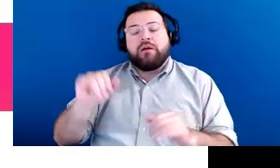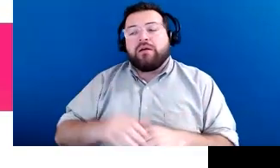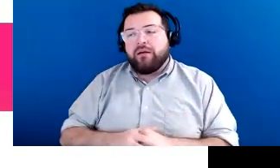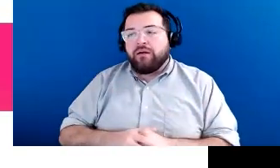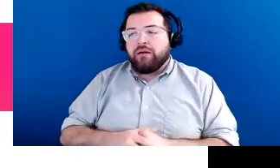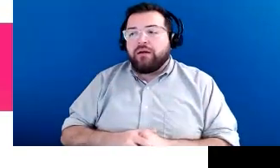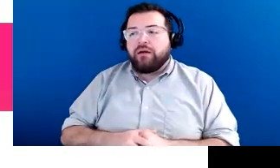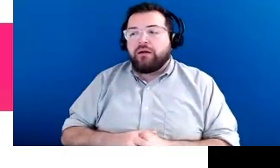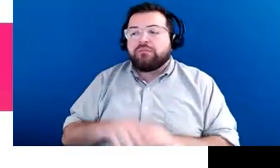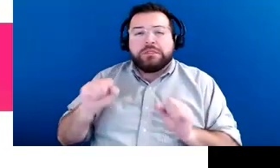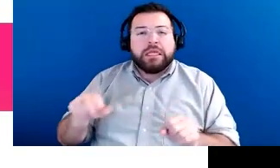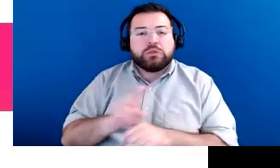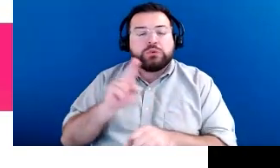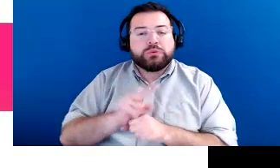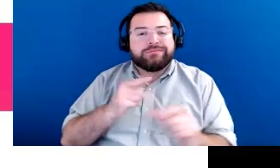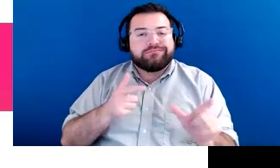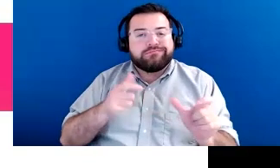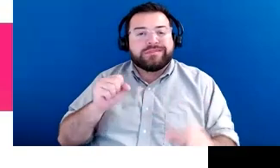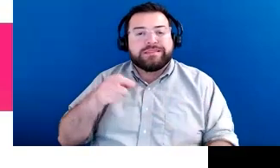SpeedGrader to give timely and personalized feedback.